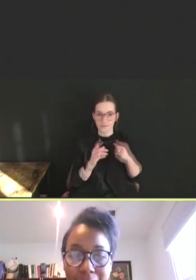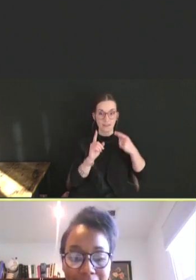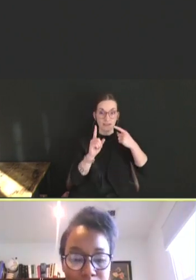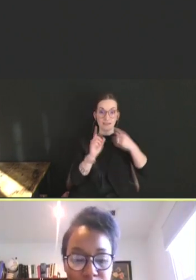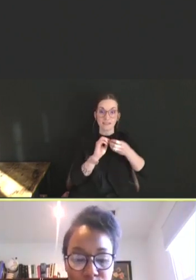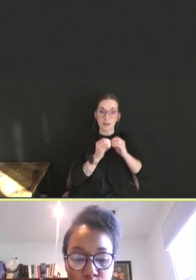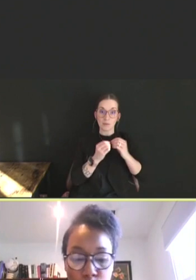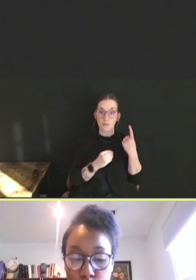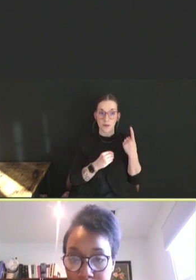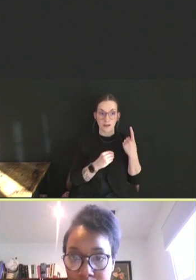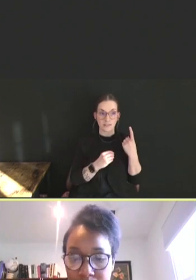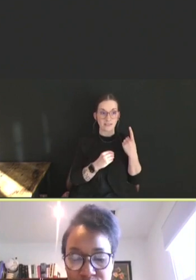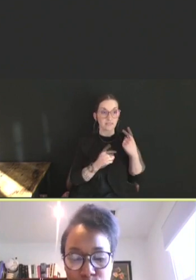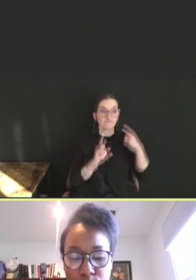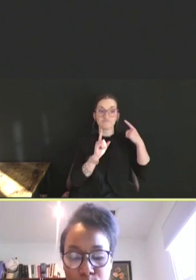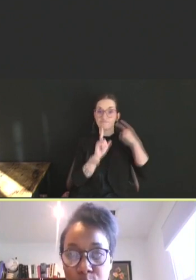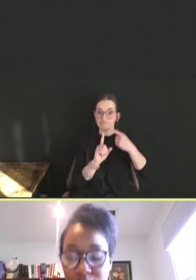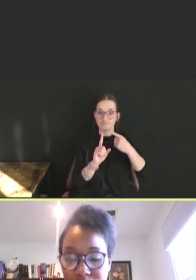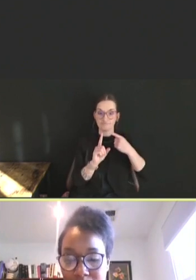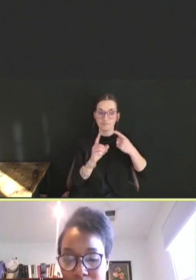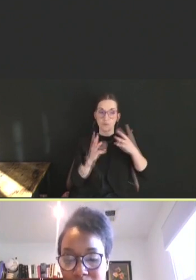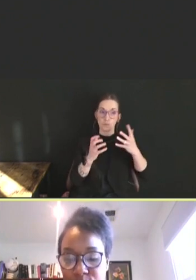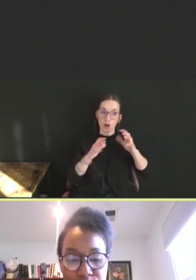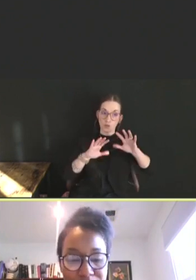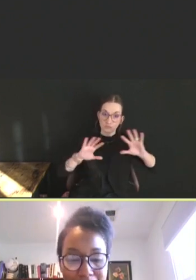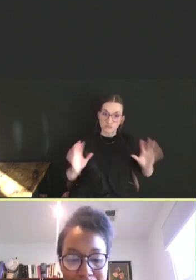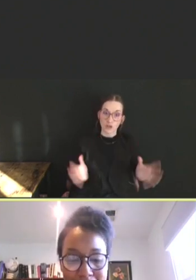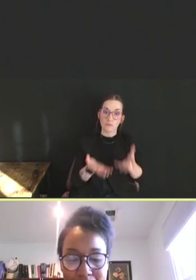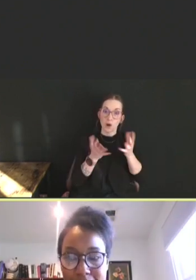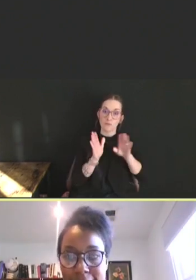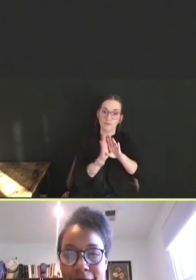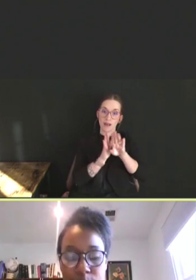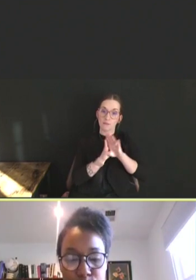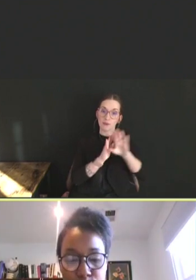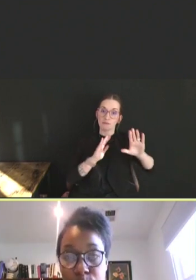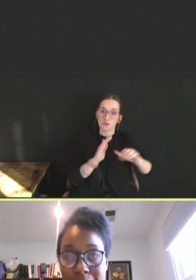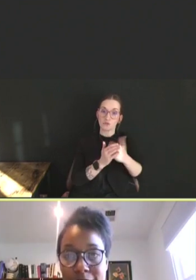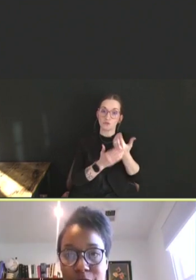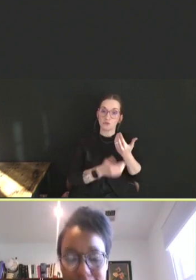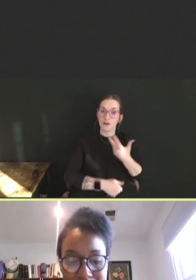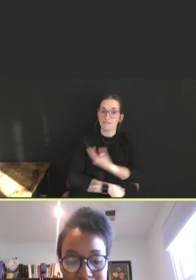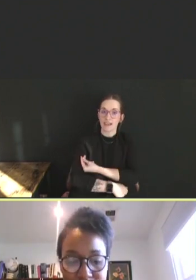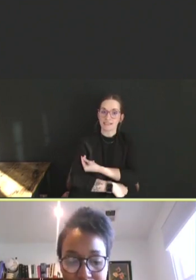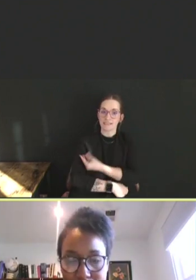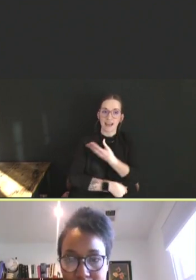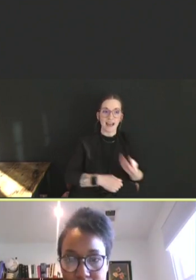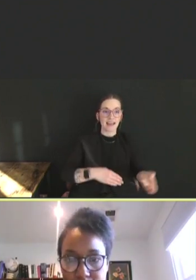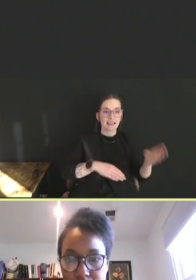The aim of goal one is to promote the development of new vaccines and improvements to existing vaccines.